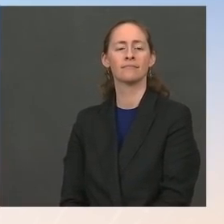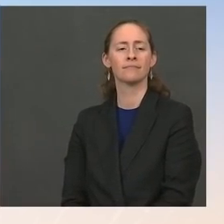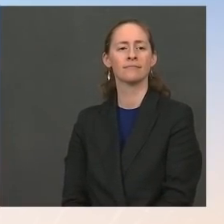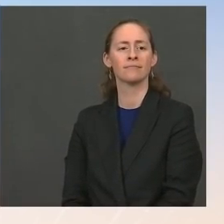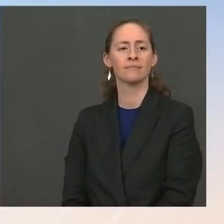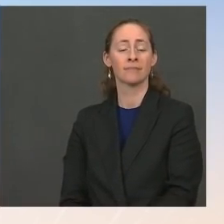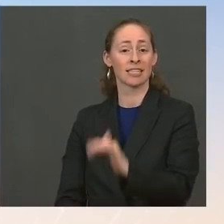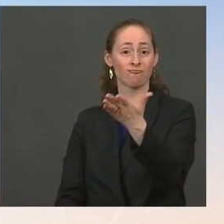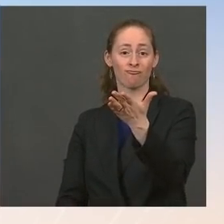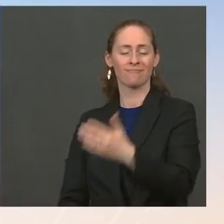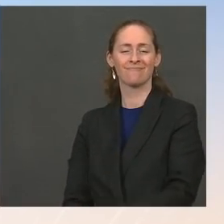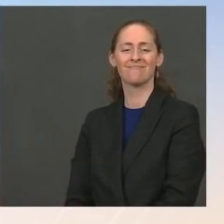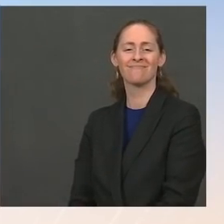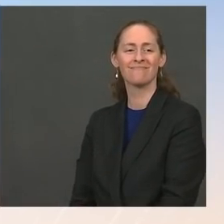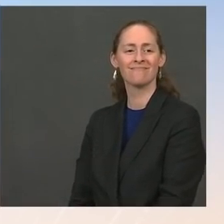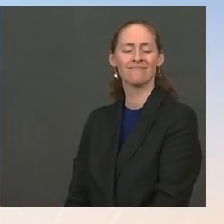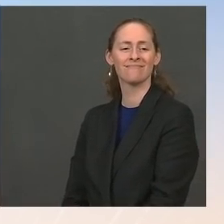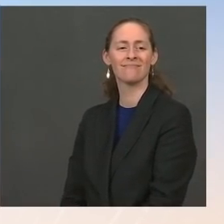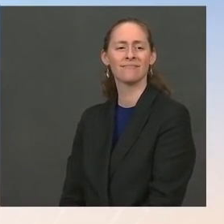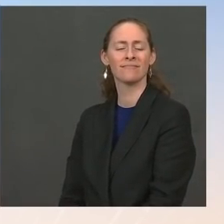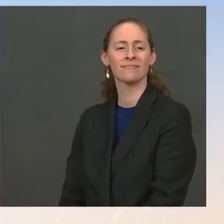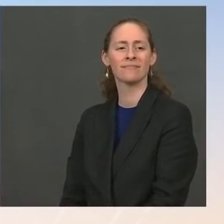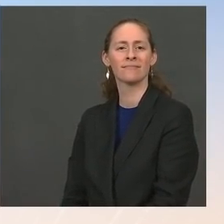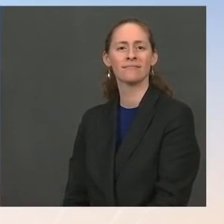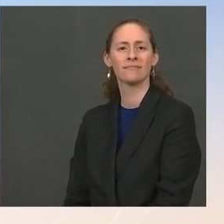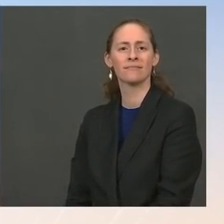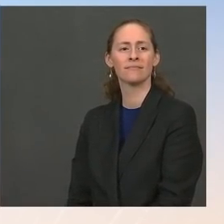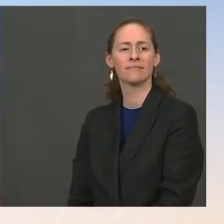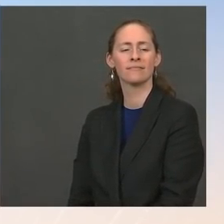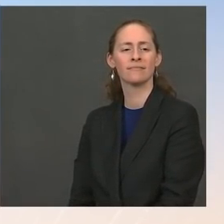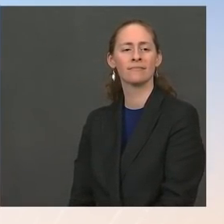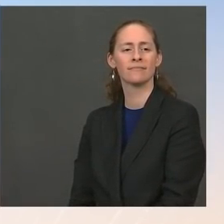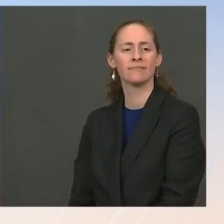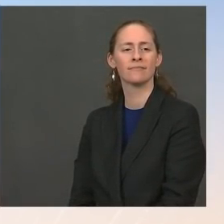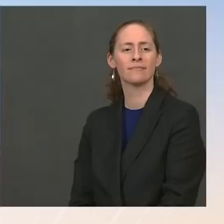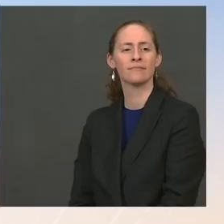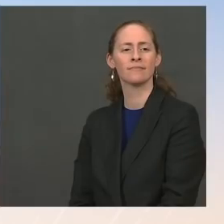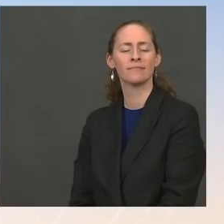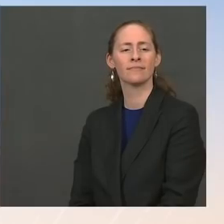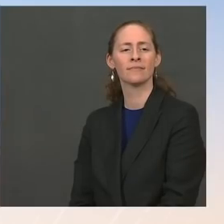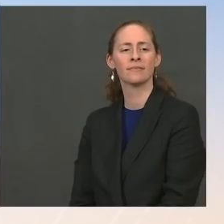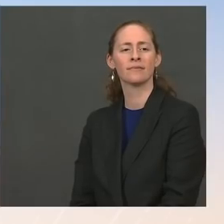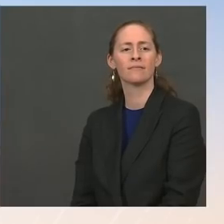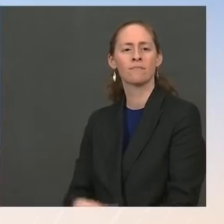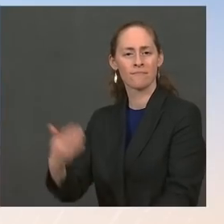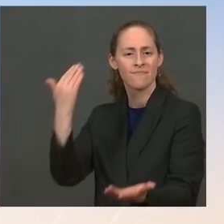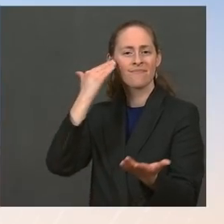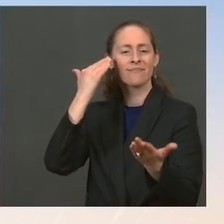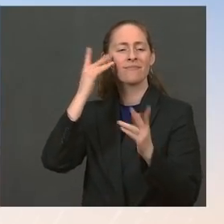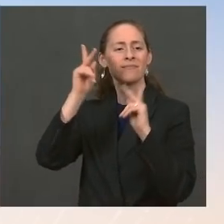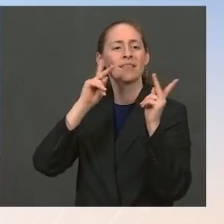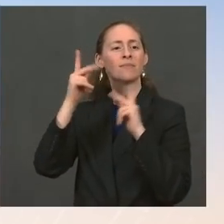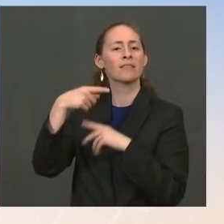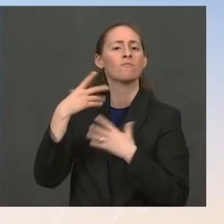The Press: So, it's been several months since the -- people were hopeful that the pandemic was ending, that the mask-wearing guidance went away. Now numbers are ticking back up,